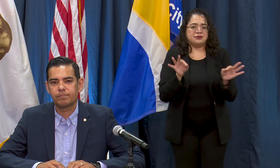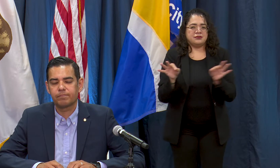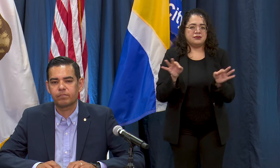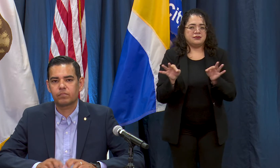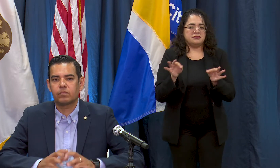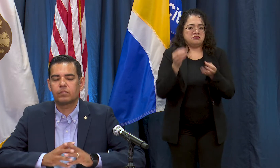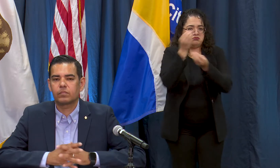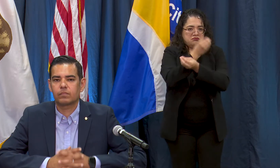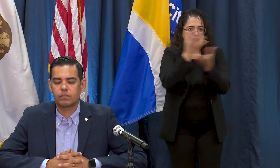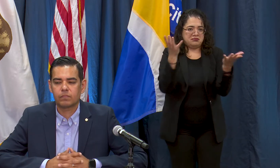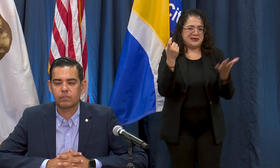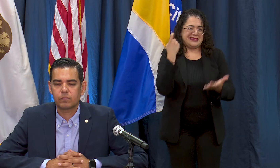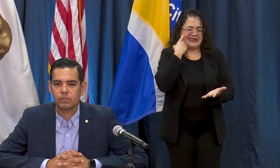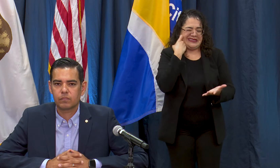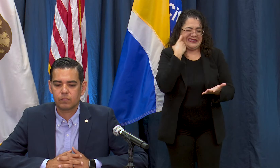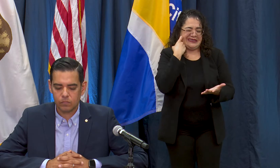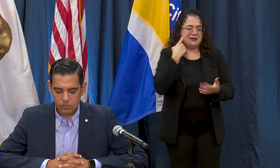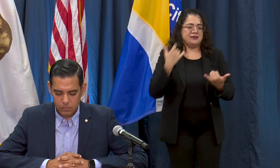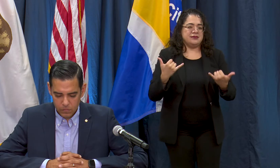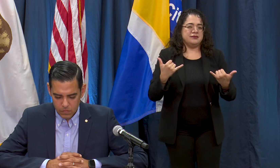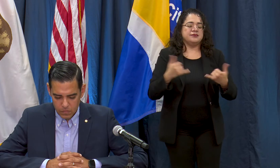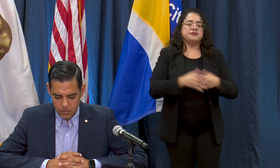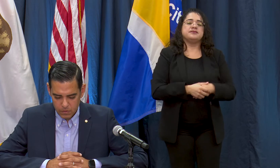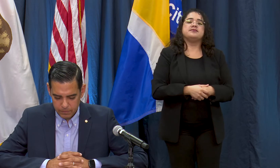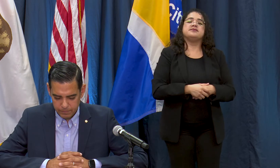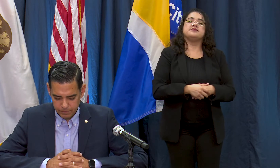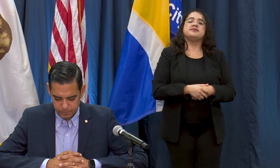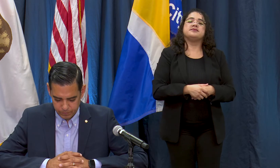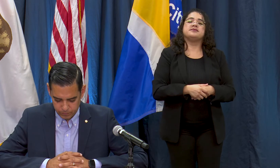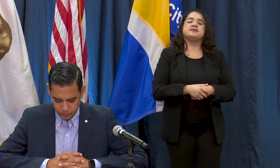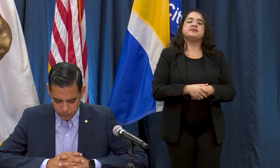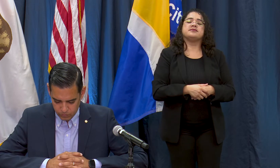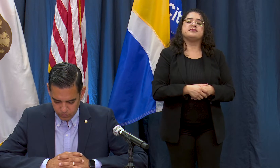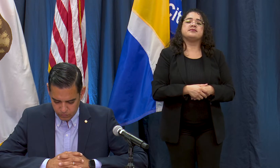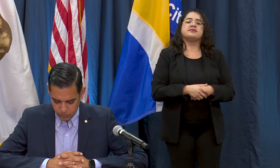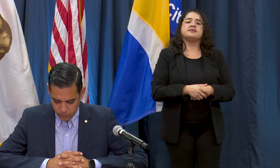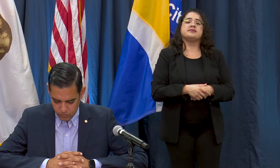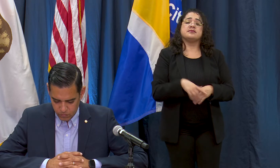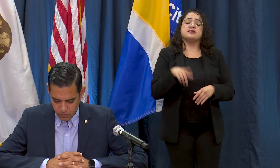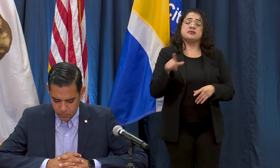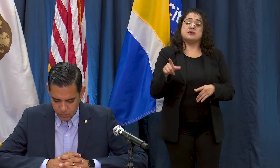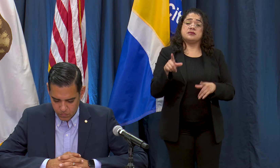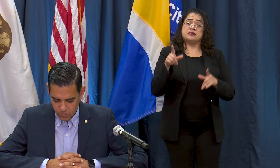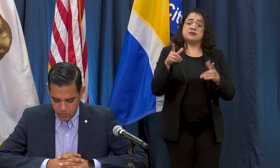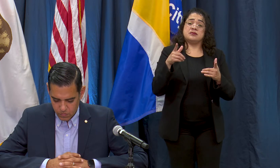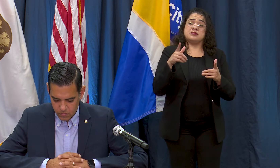you gave. Can you say specifically how much the city is hoping to get from the